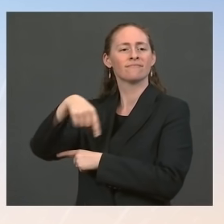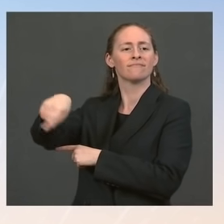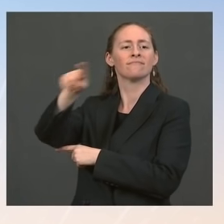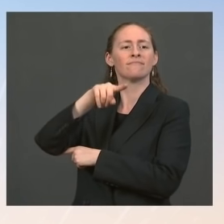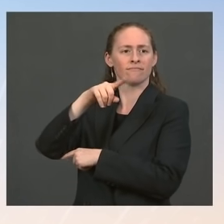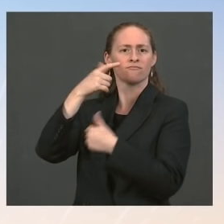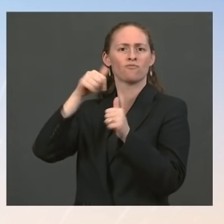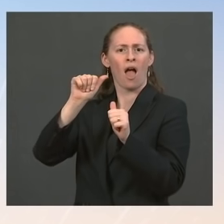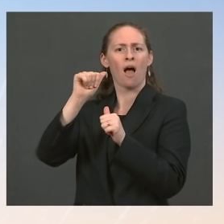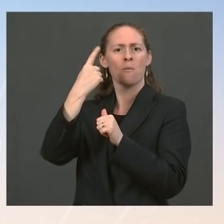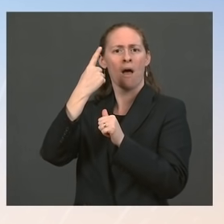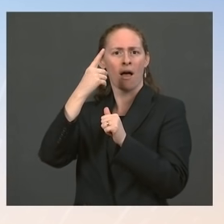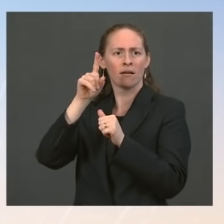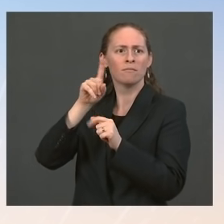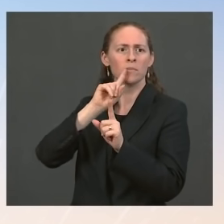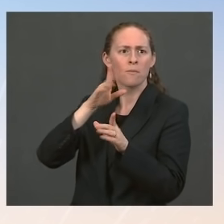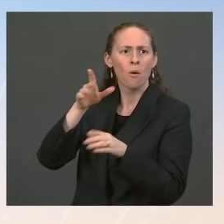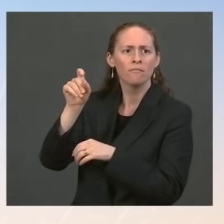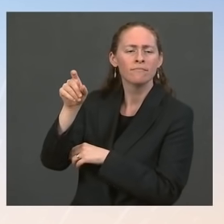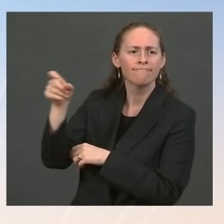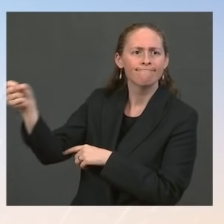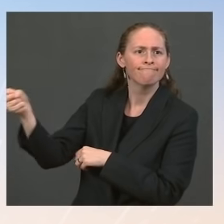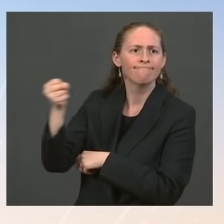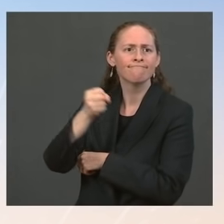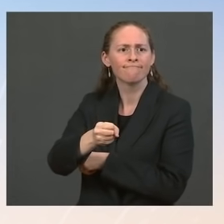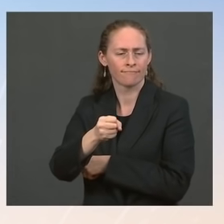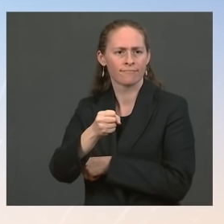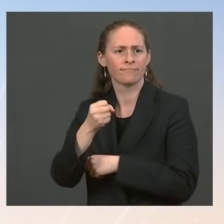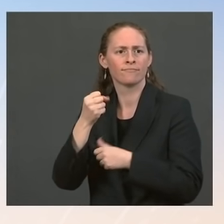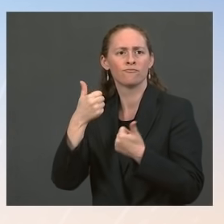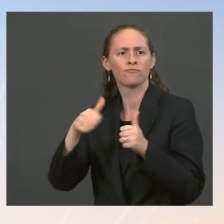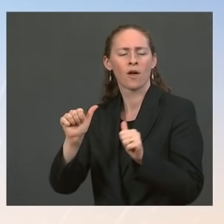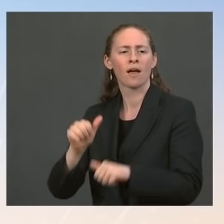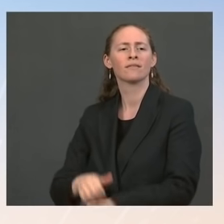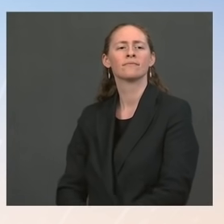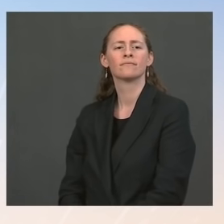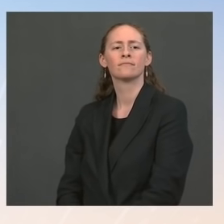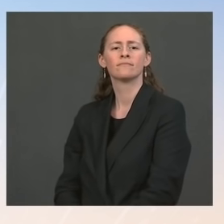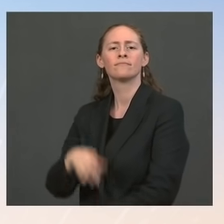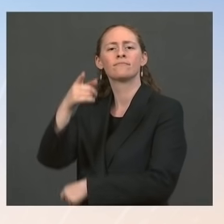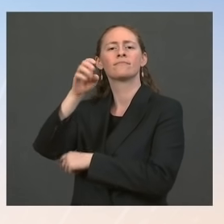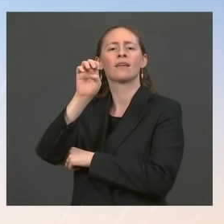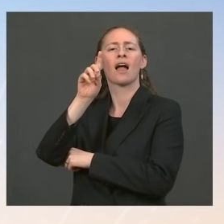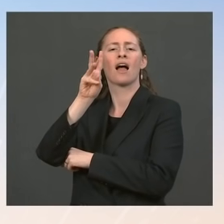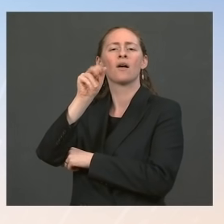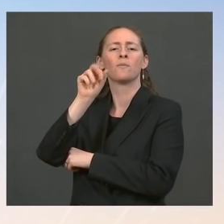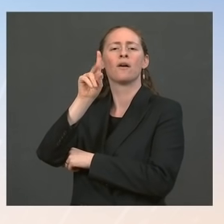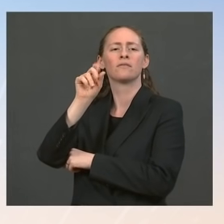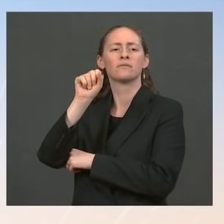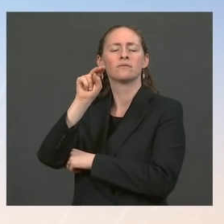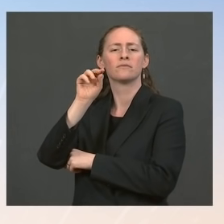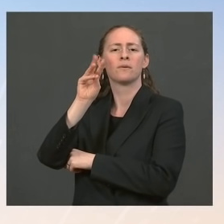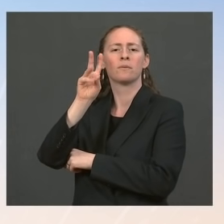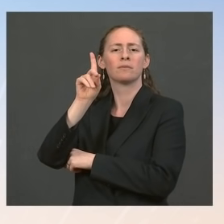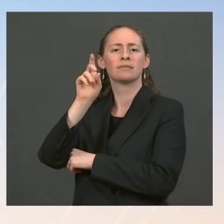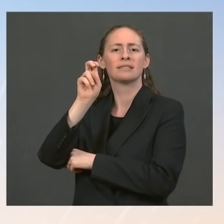And Edward Snowden tweeted about this, saying, "Maybe after the story that the government literally plotted to murder Assange,